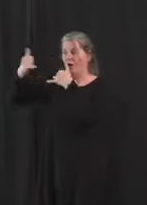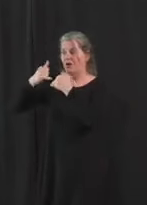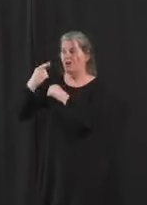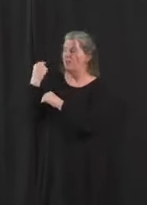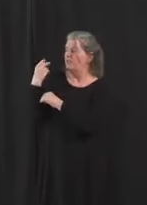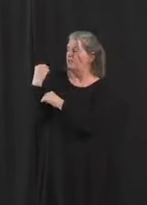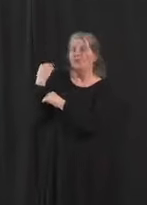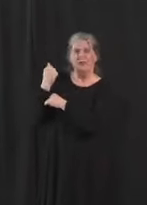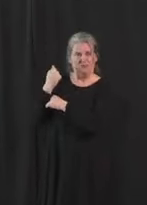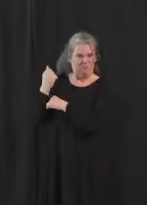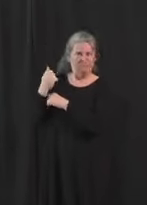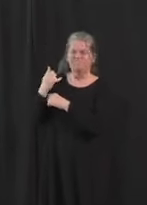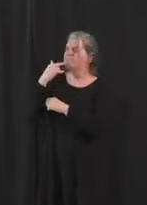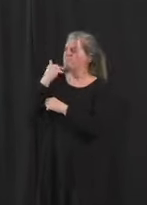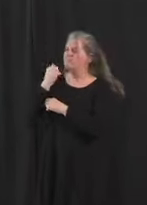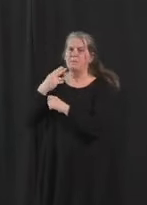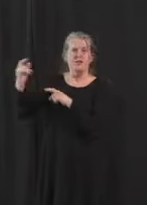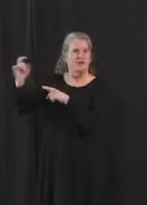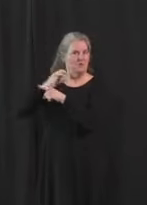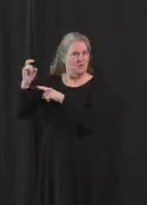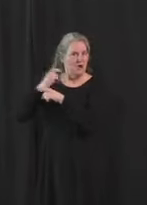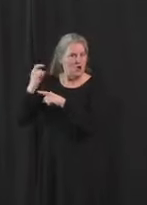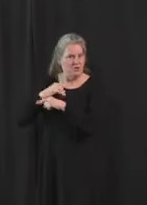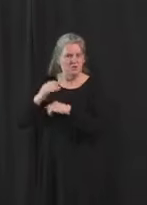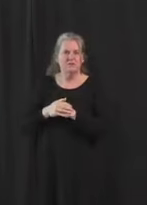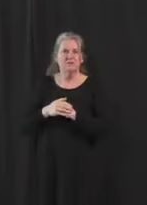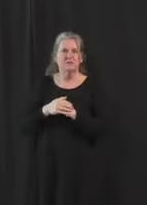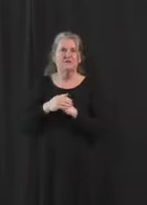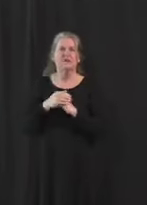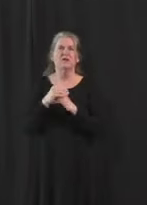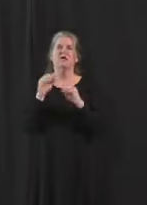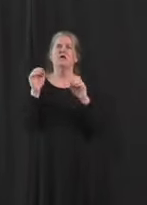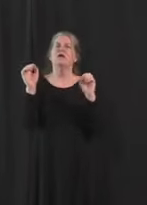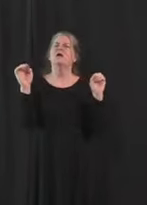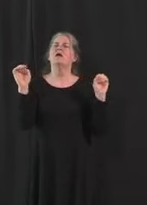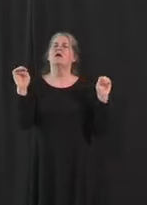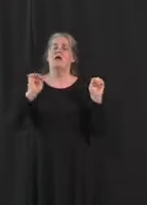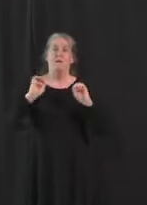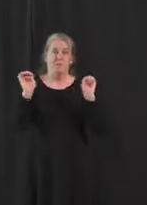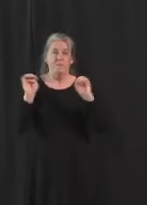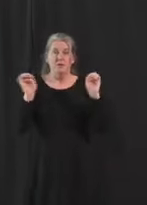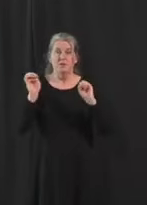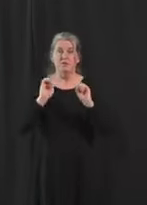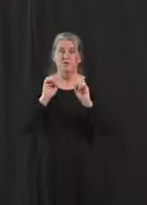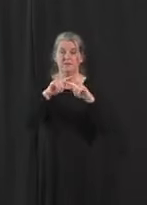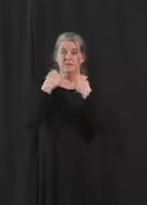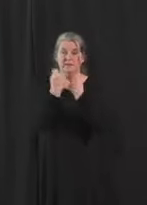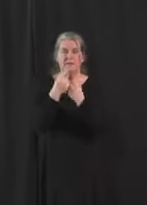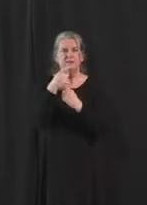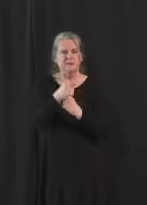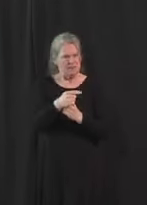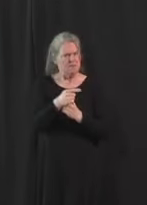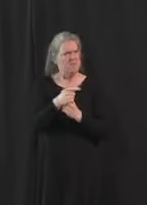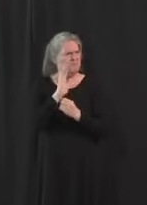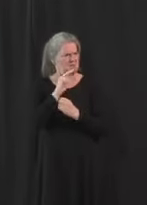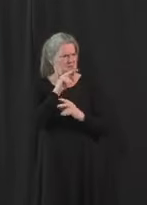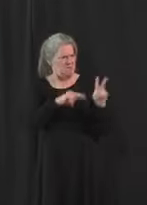OUR EMERGENCY MEASURES TEAM ALSO REPORTED THAT FOR THE MOST PART PEOPLE WERE RESPECTING THE ORDERS AND RECOMMENDATIONS.